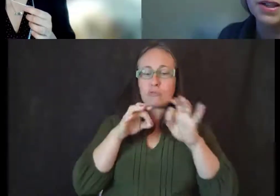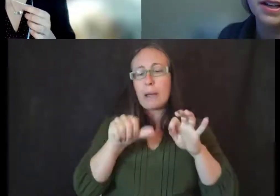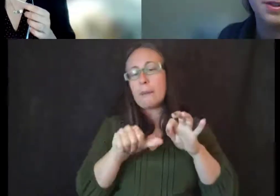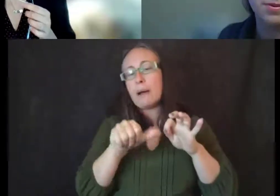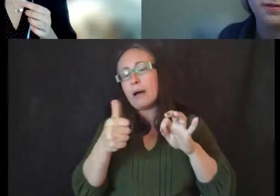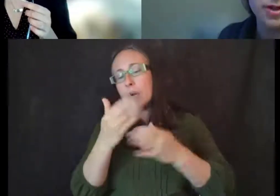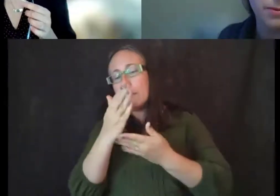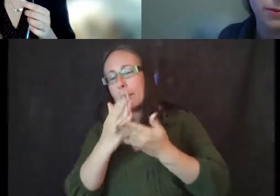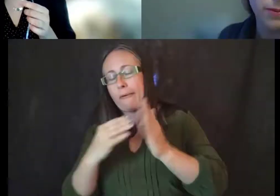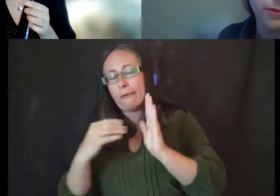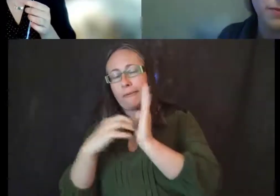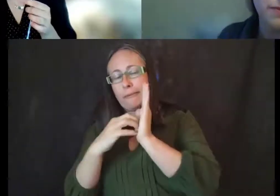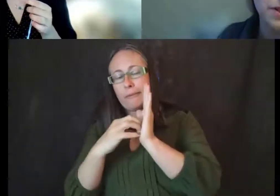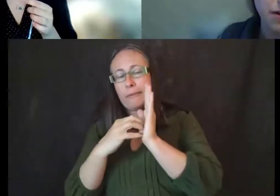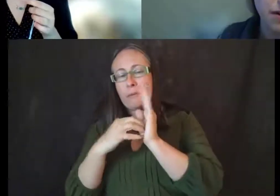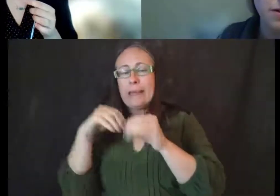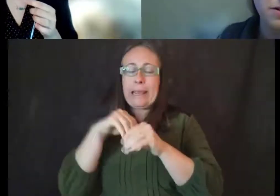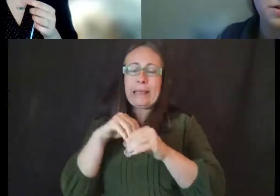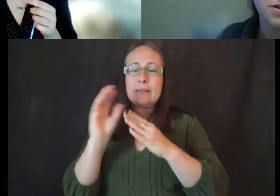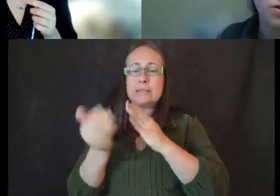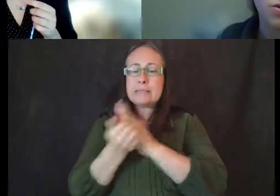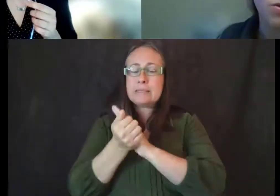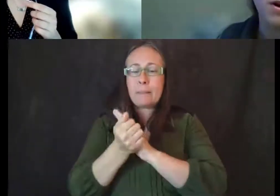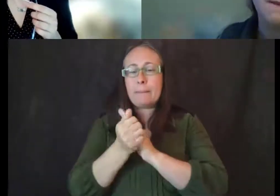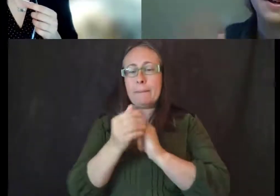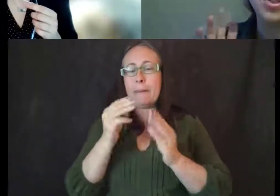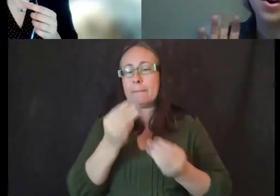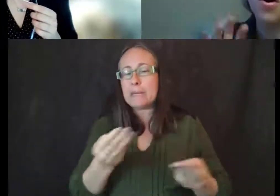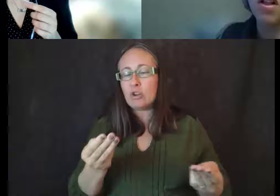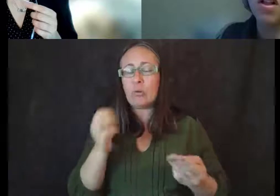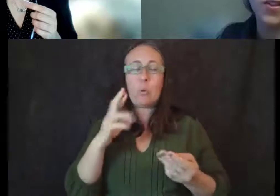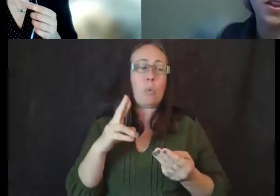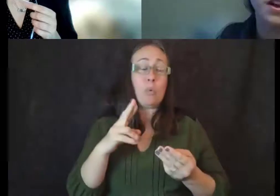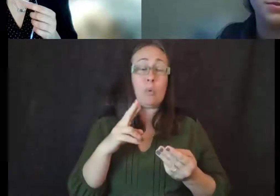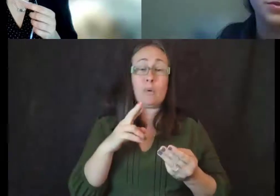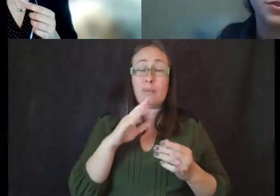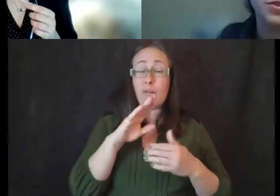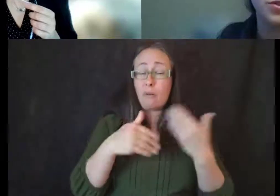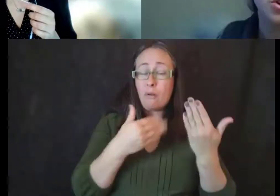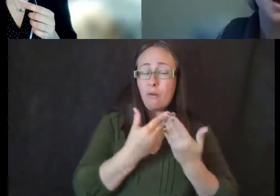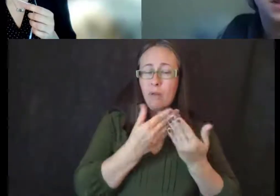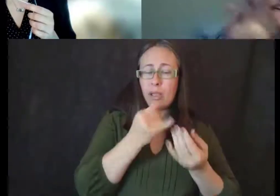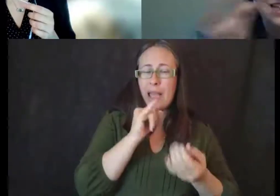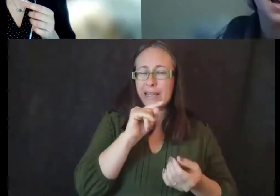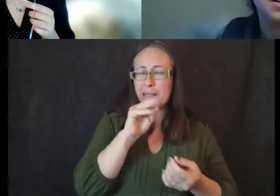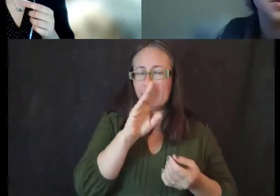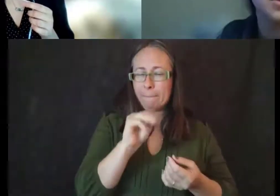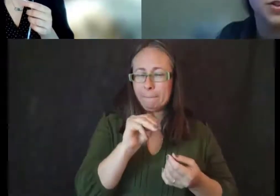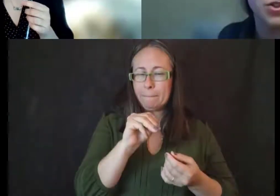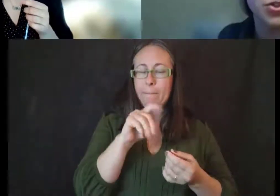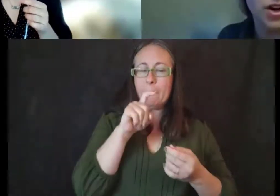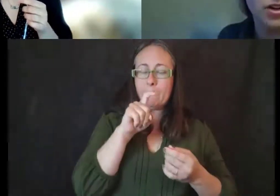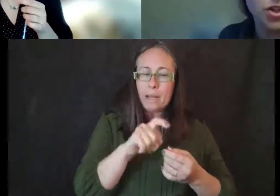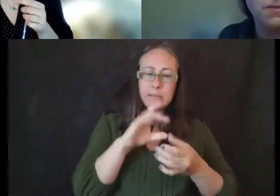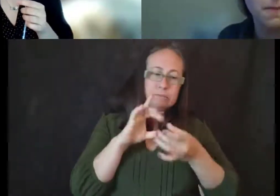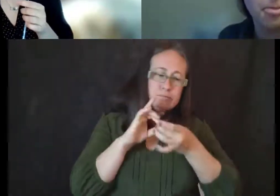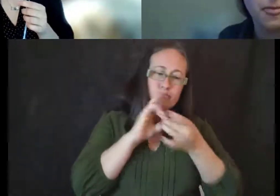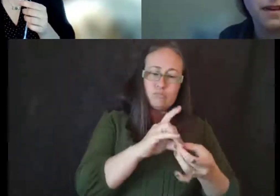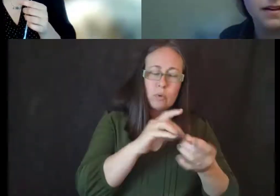in some of our supplemental materials, or must all of the items you describe be contained within your research strategy?